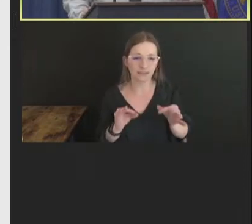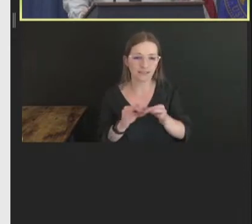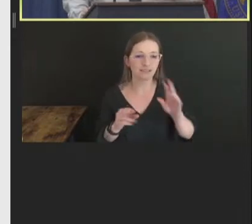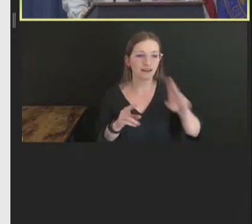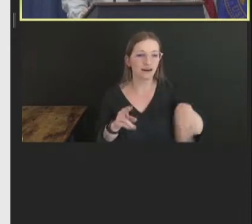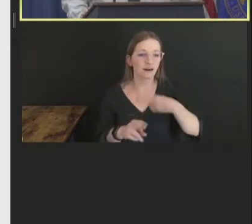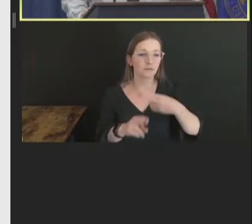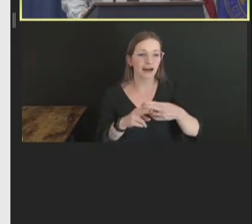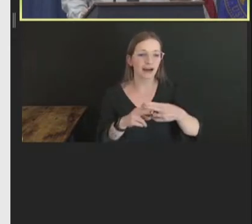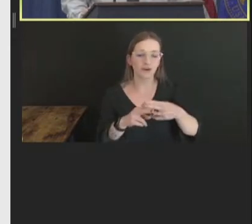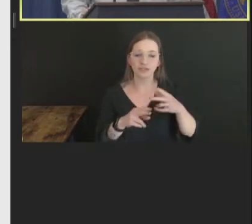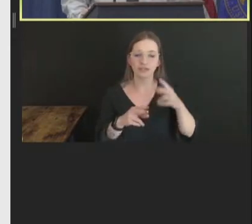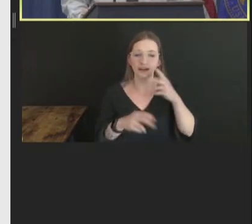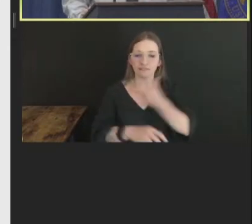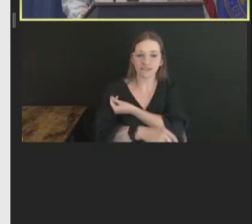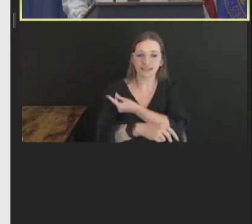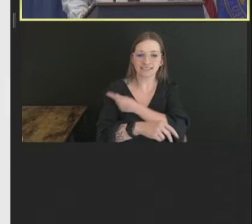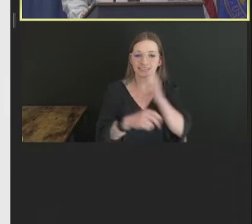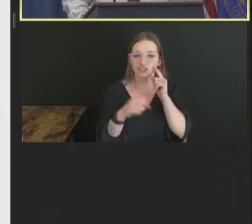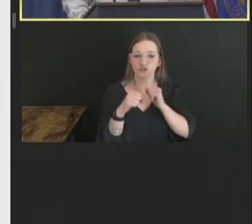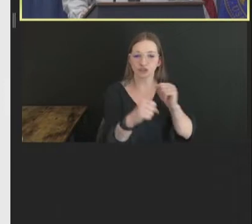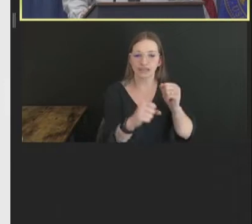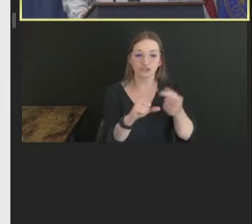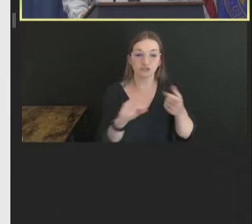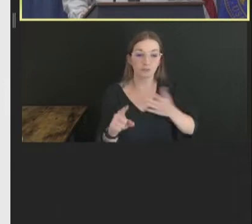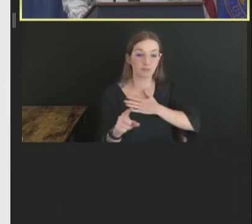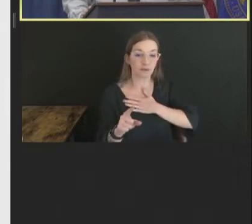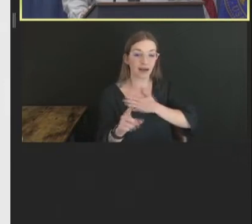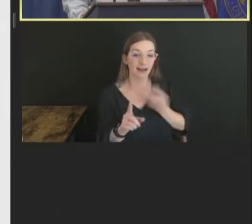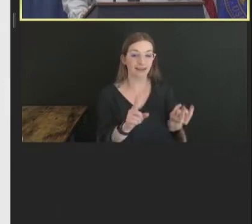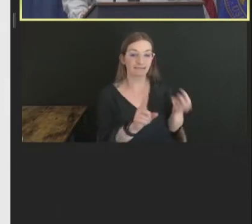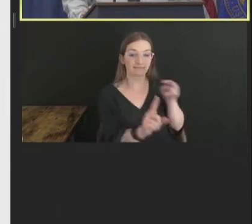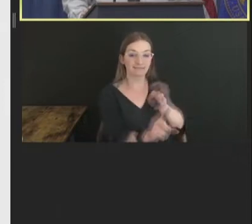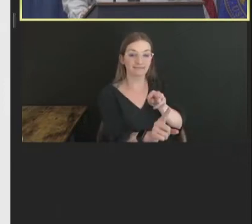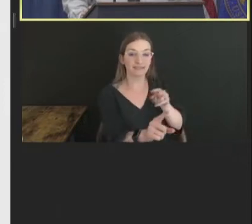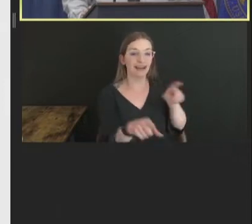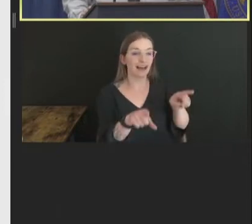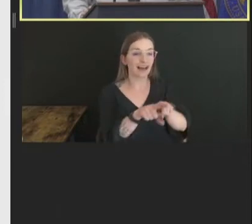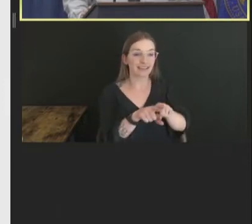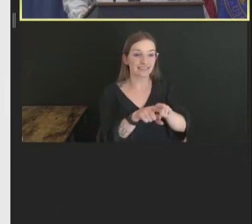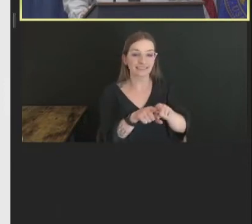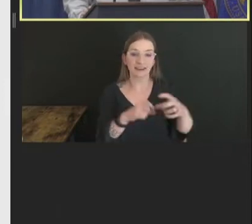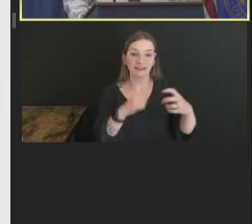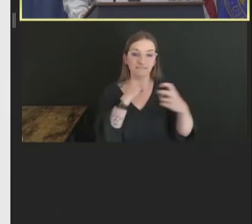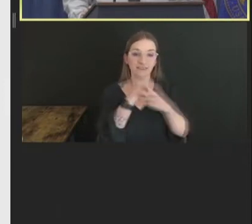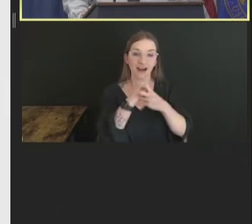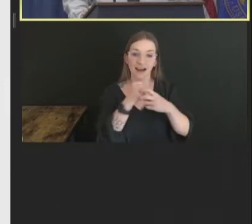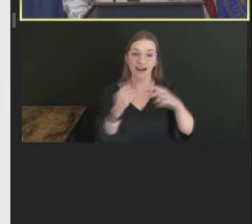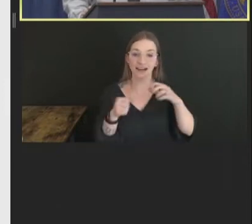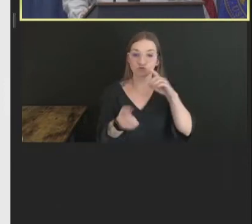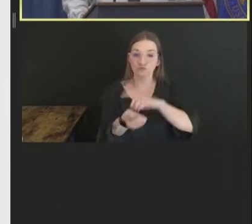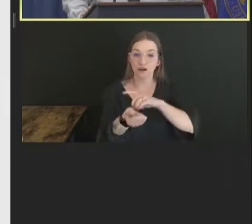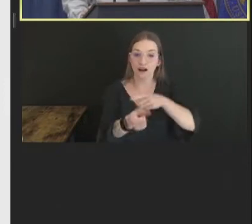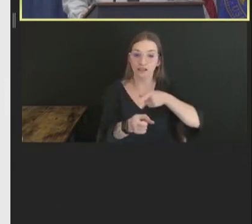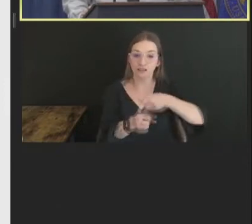again, from a virological standpoint. And the best comparison that I'm going to try